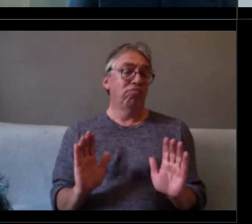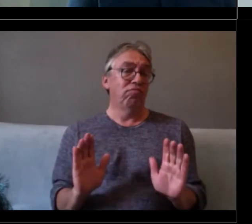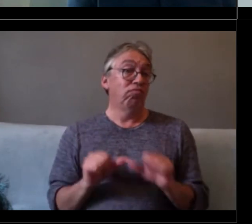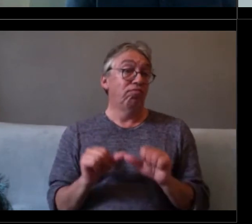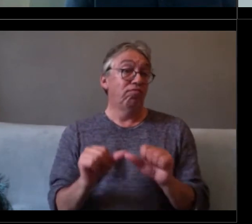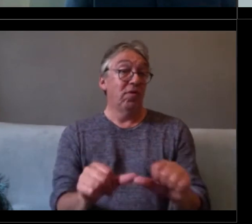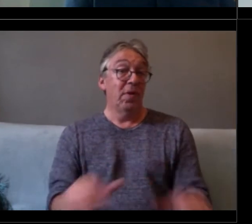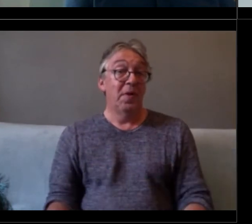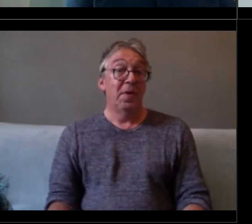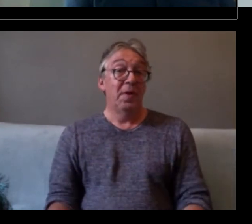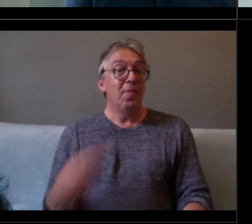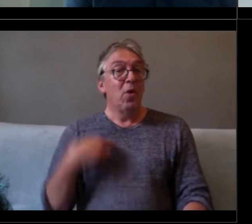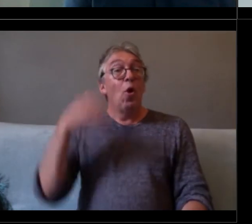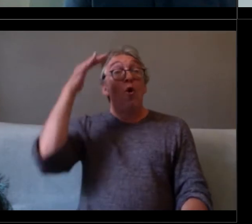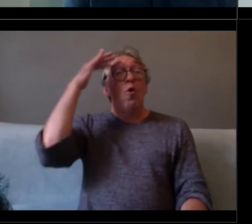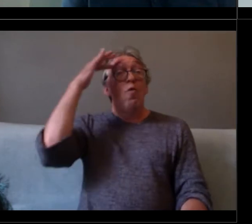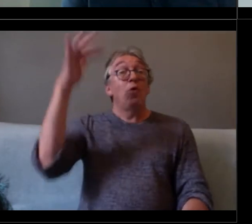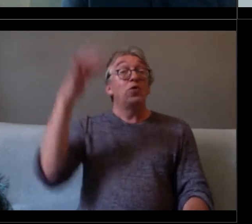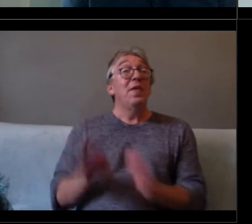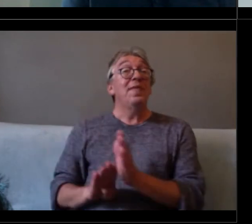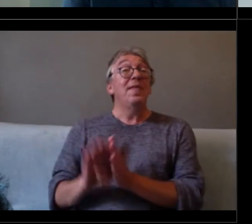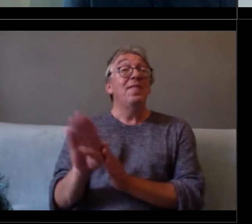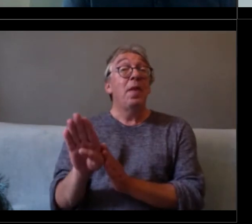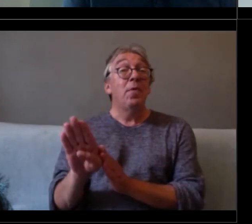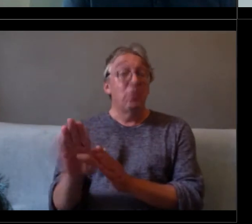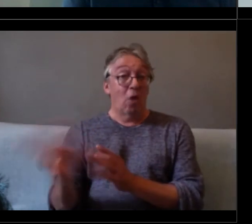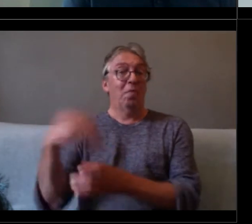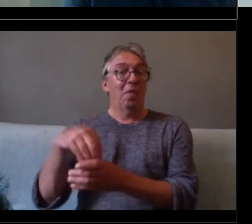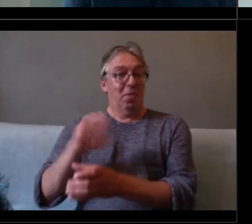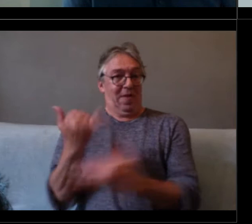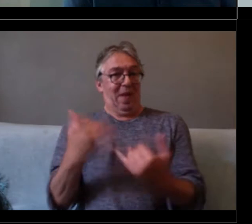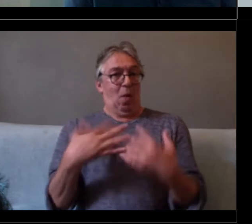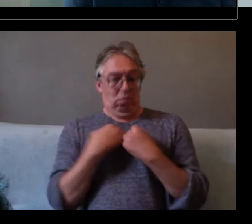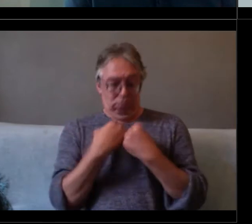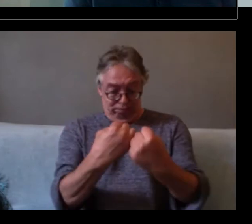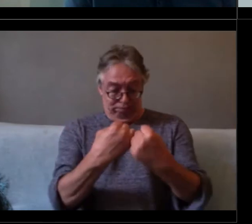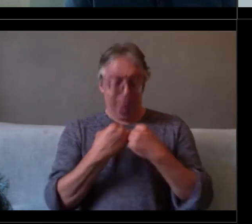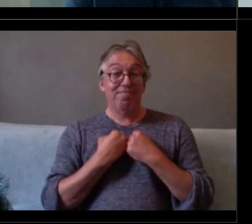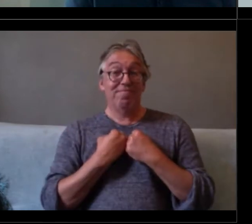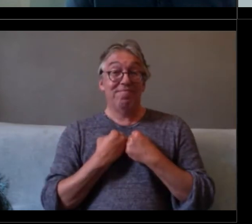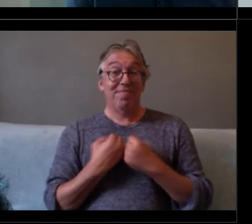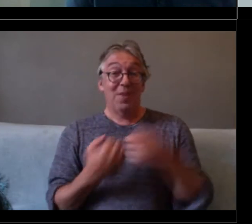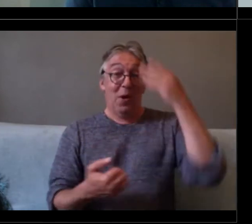How we deal with our own processes, we have a little bit to go.